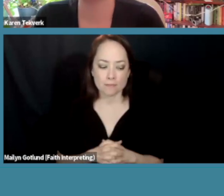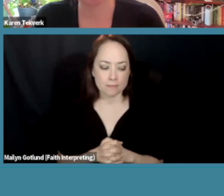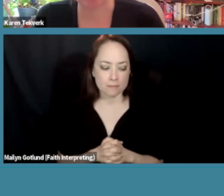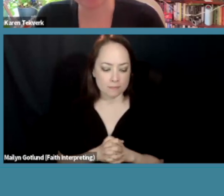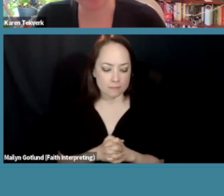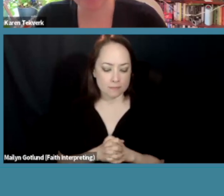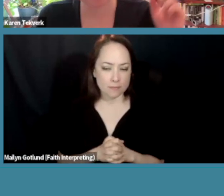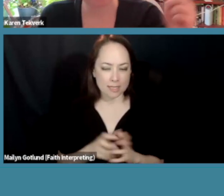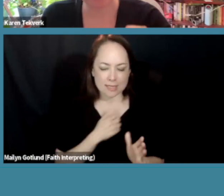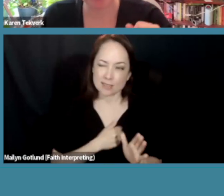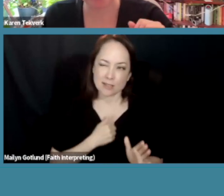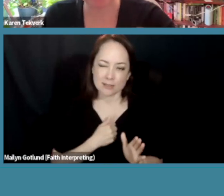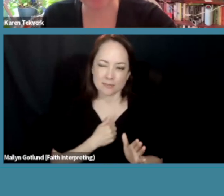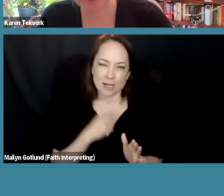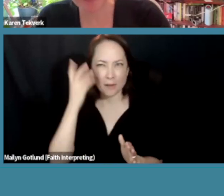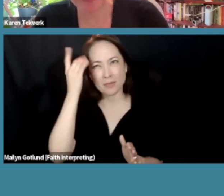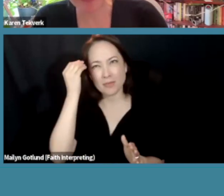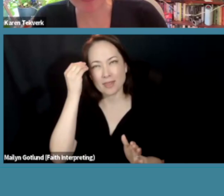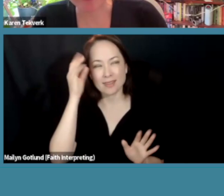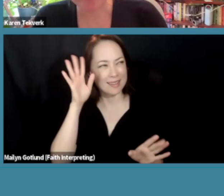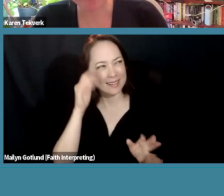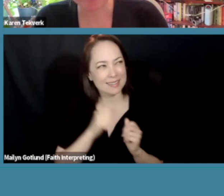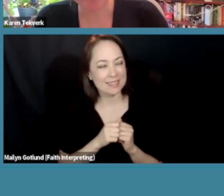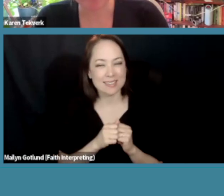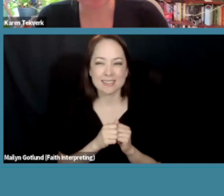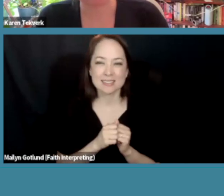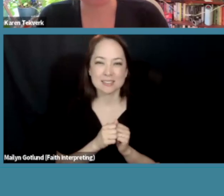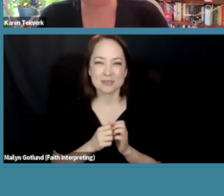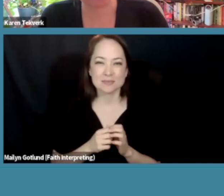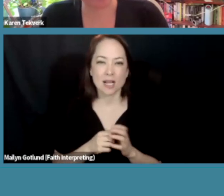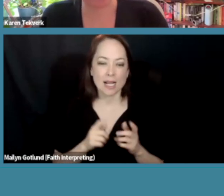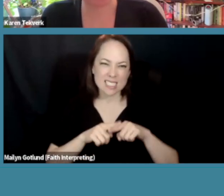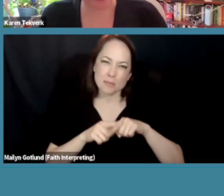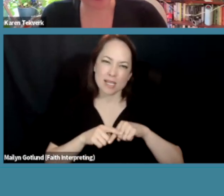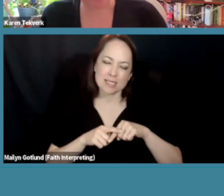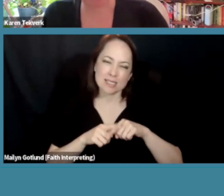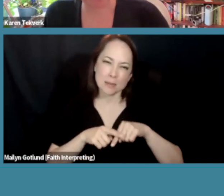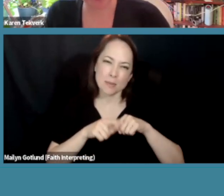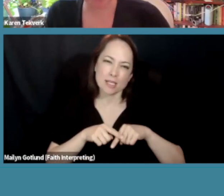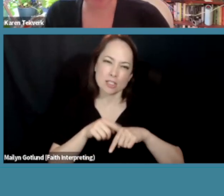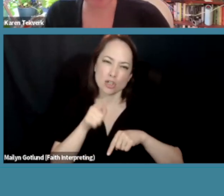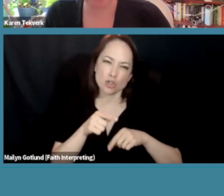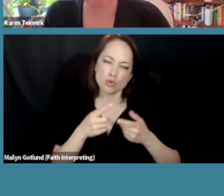Sorry, I'm thinking out loud. It depends on what you're trying to create and your resources.